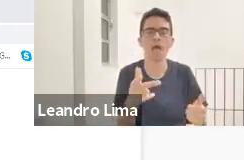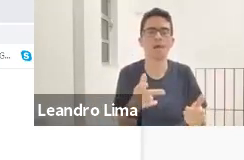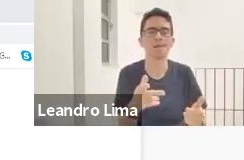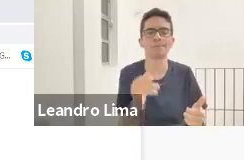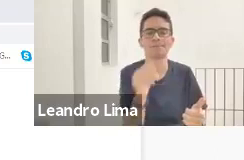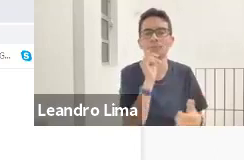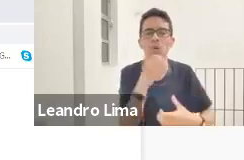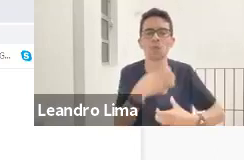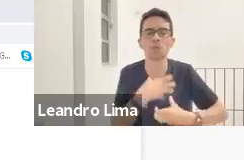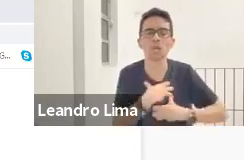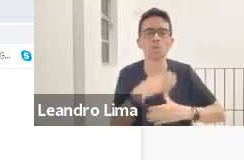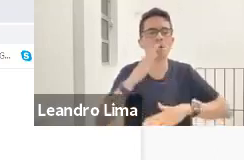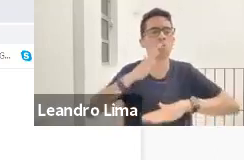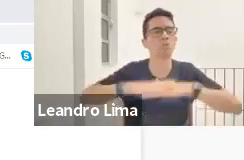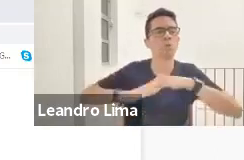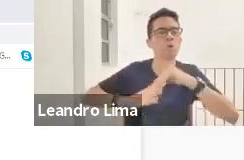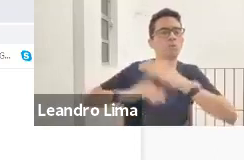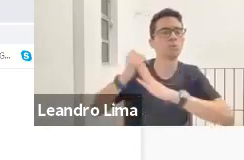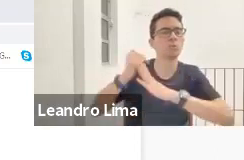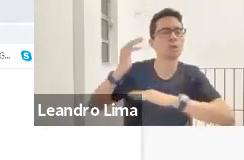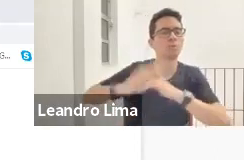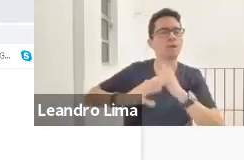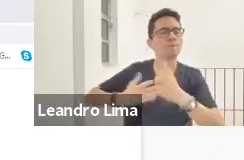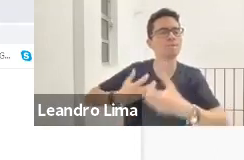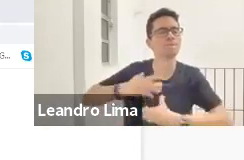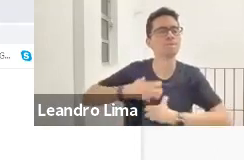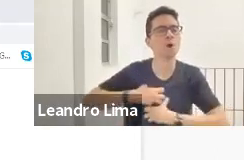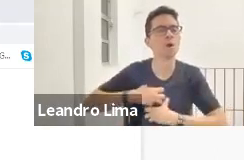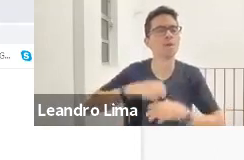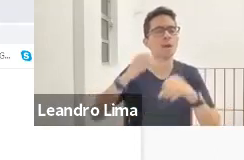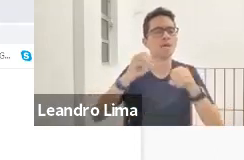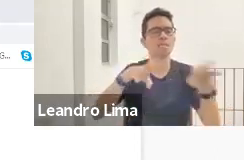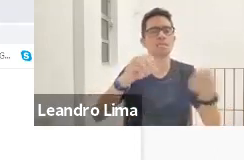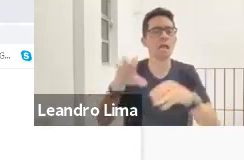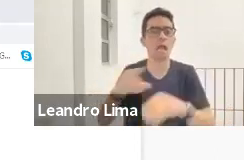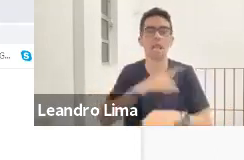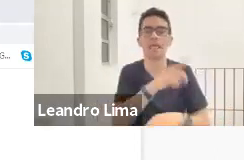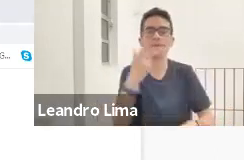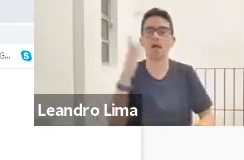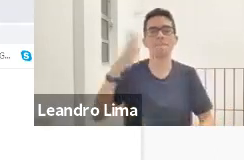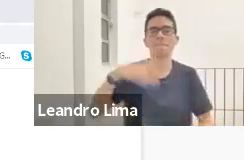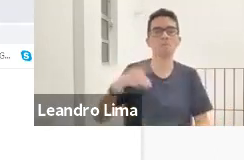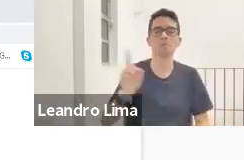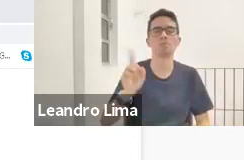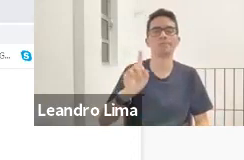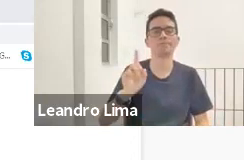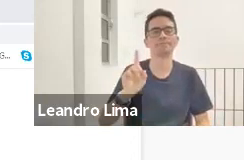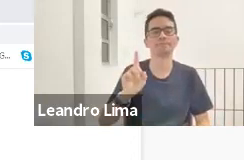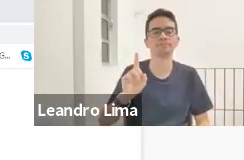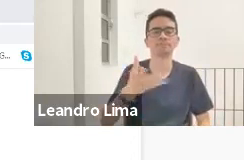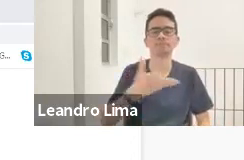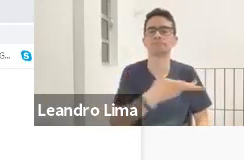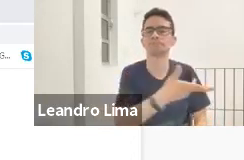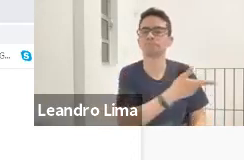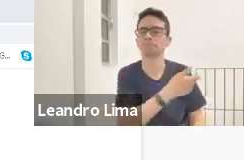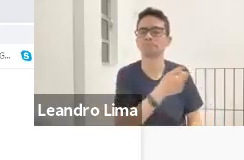The the method, you know whatever scaffolding is. And then tying it to how they then tying it to how they've been taught. tying it to how to how we